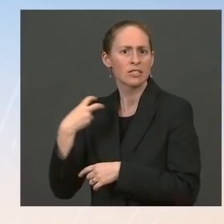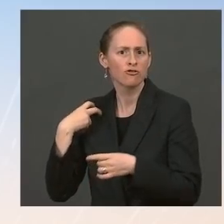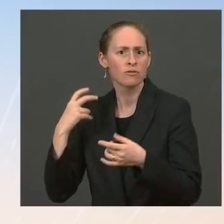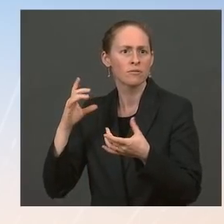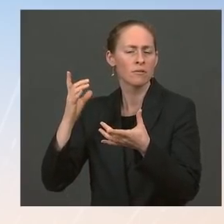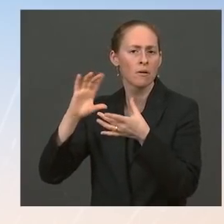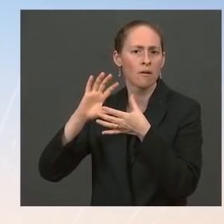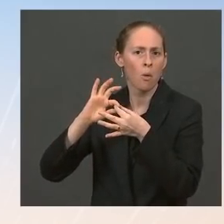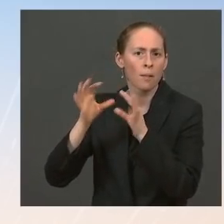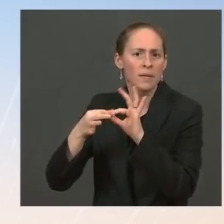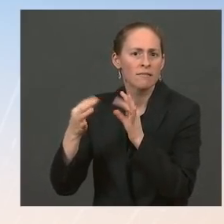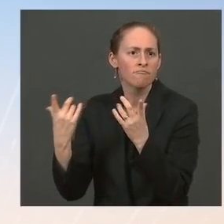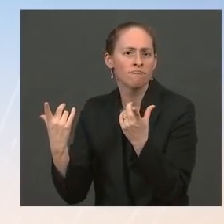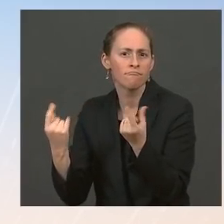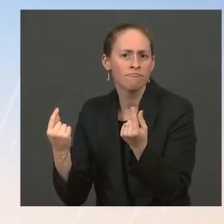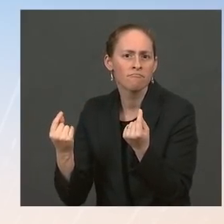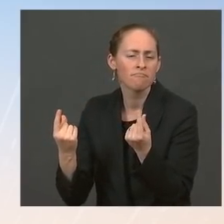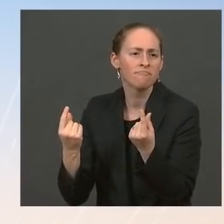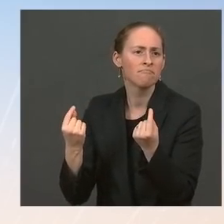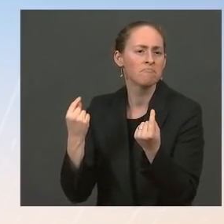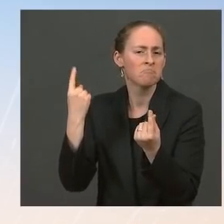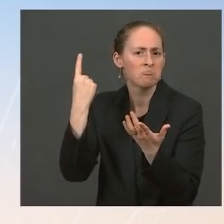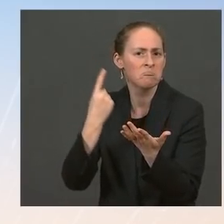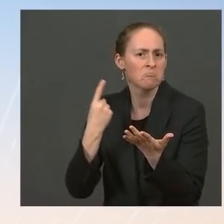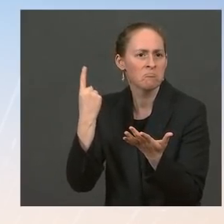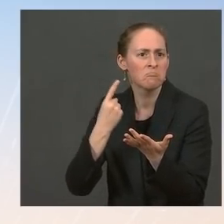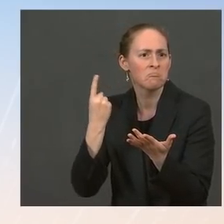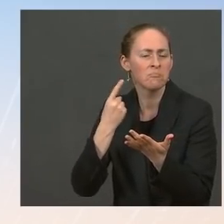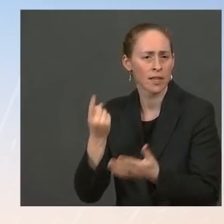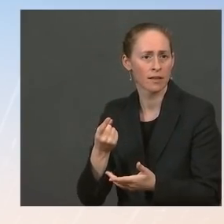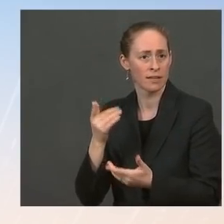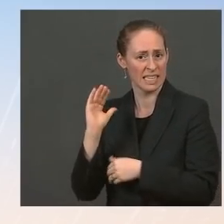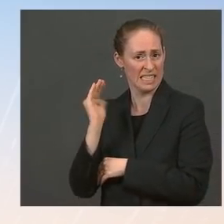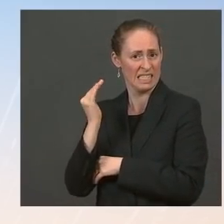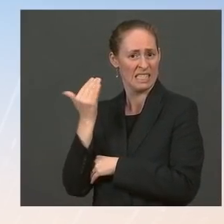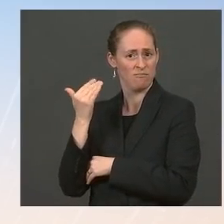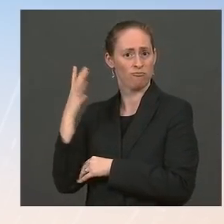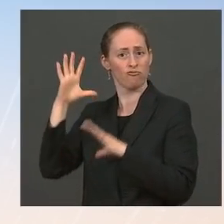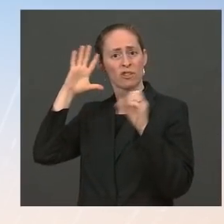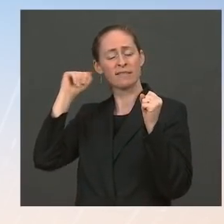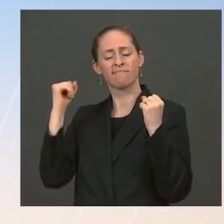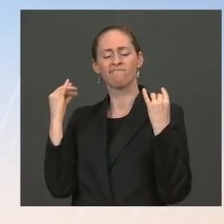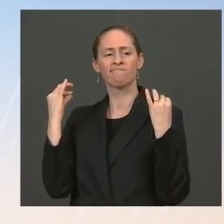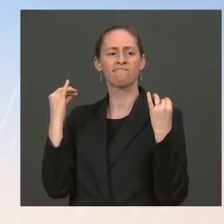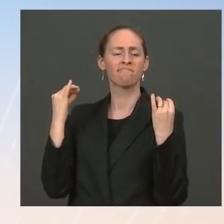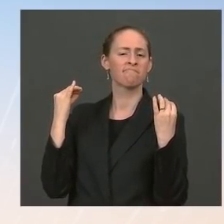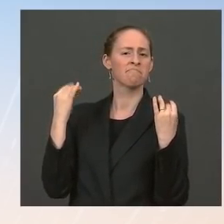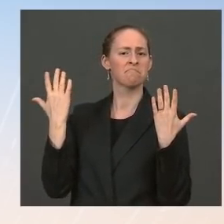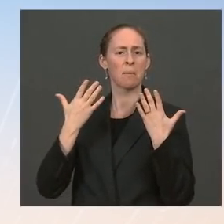"something we're considering." Could you just explain what a "diplomatic boycott" would mean?